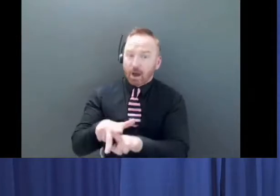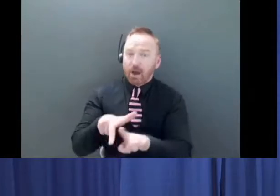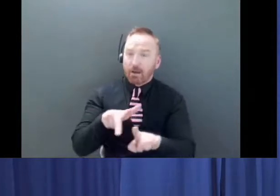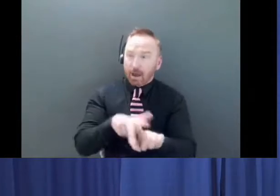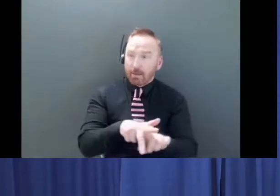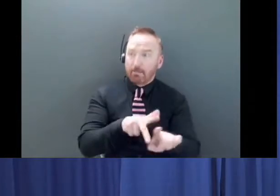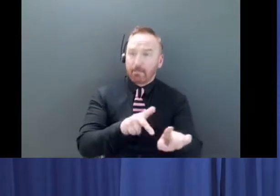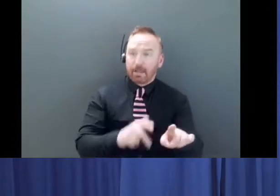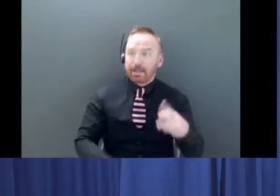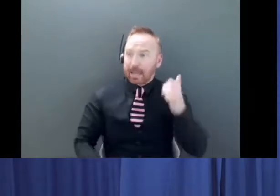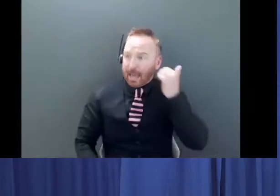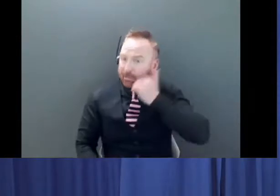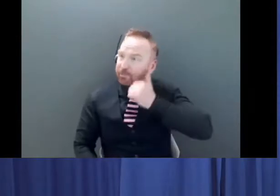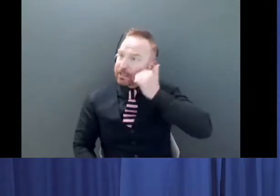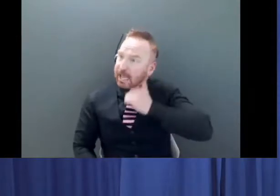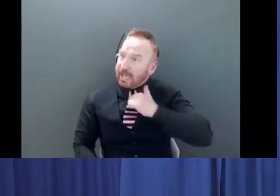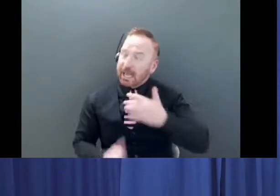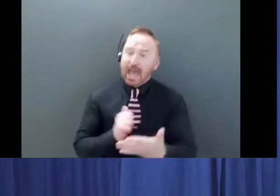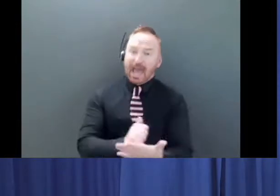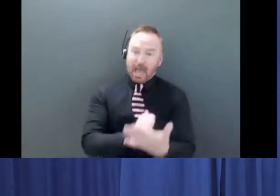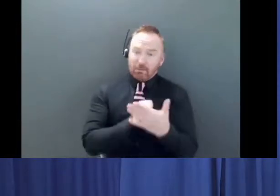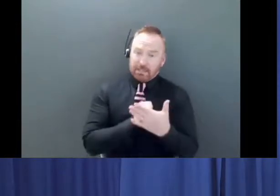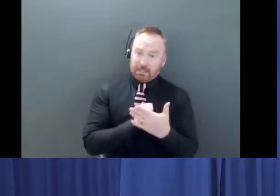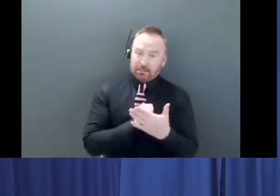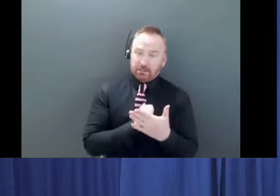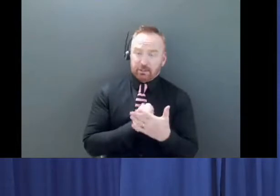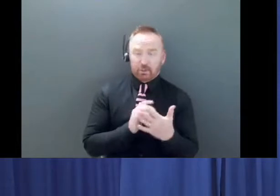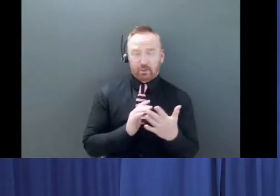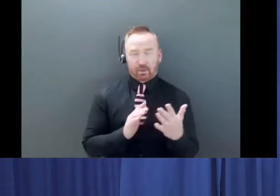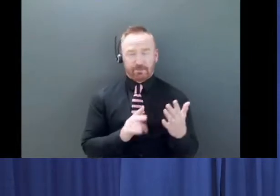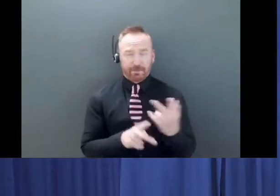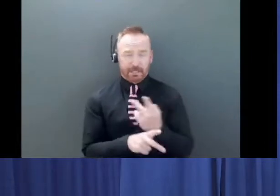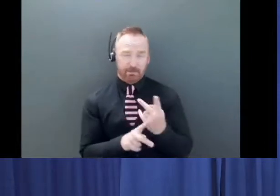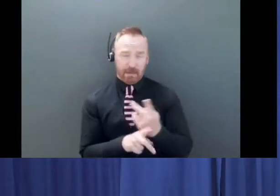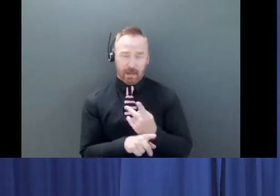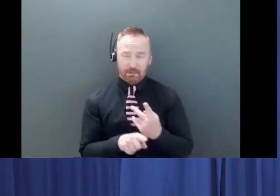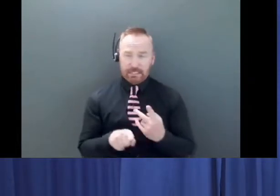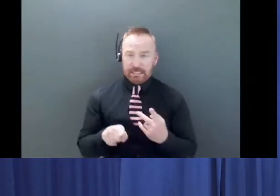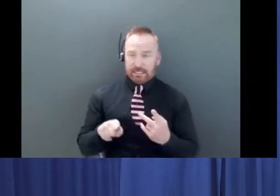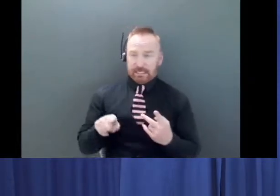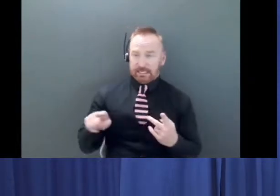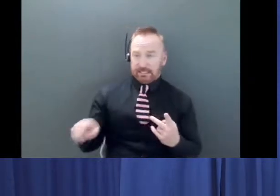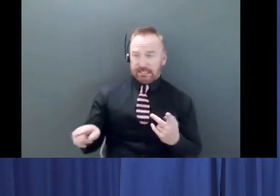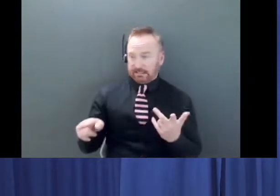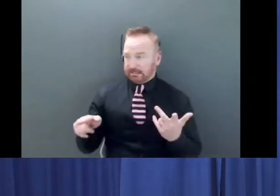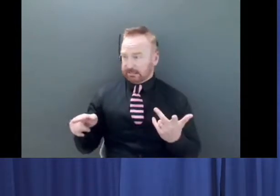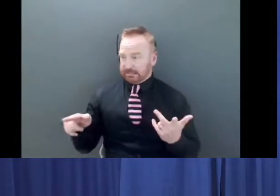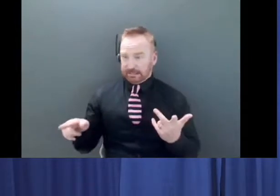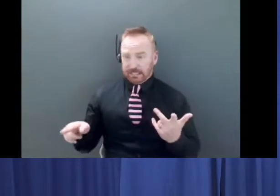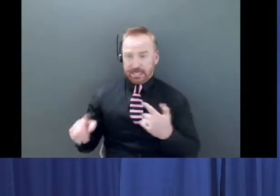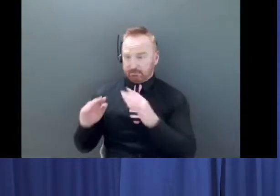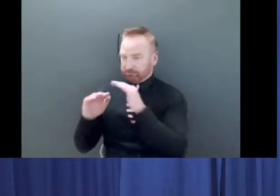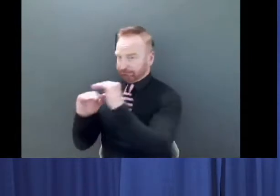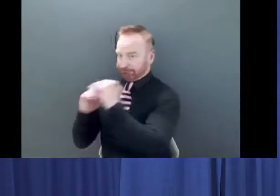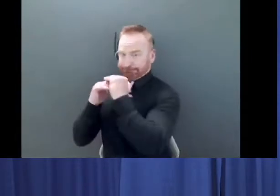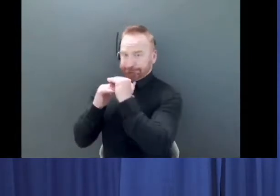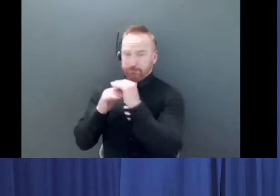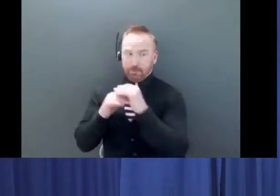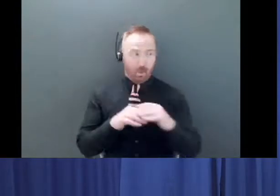day-to-day allows us to find that right place of using our